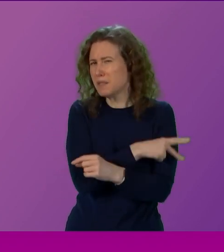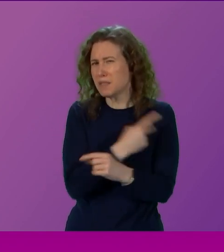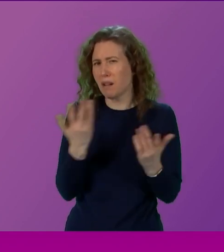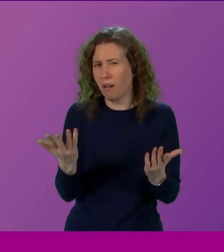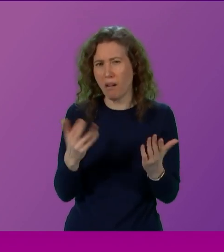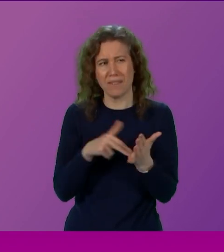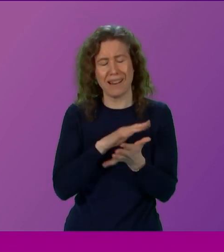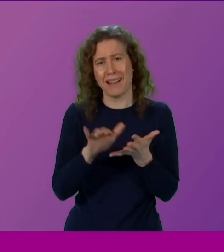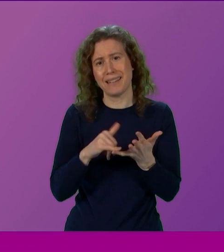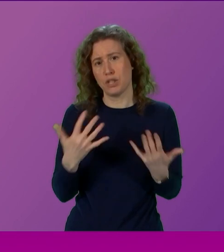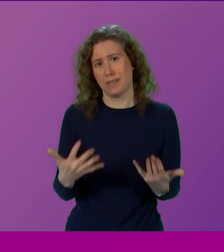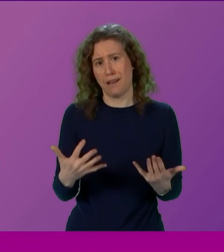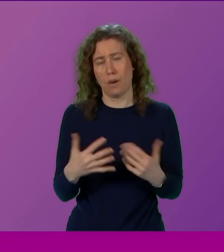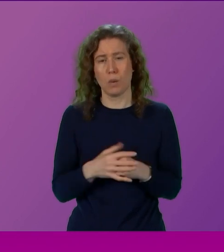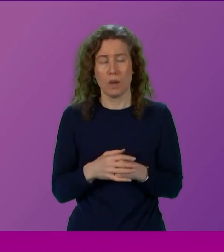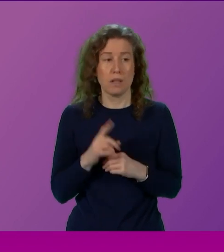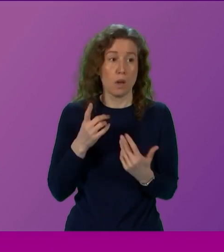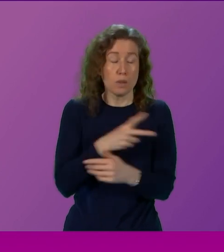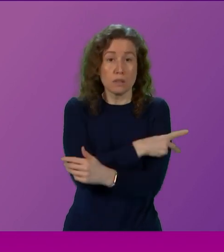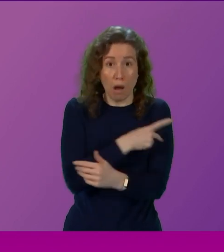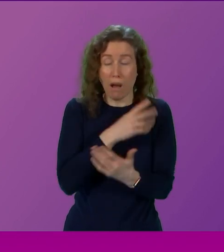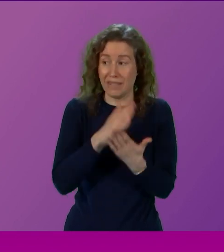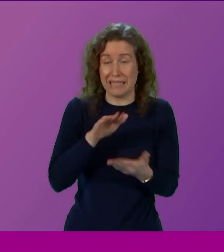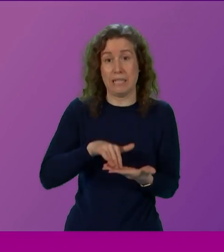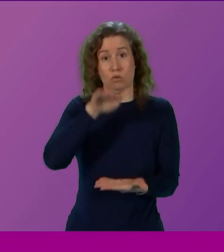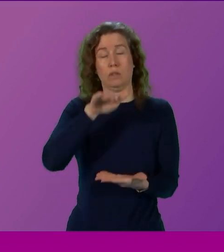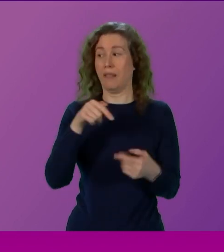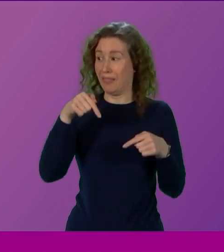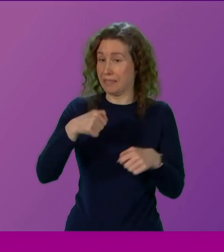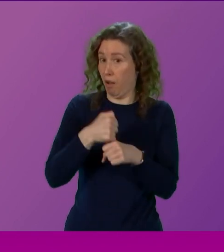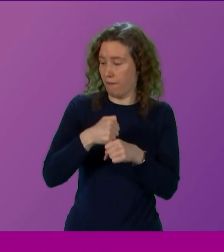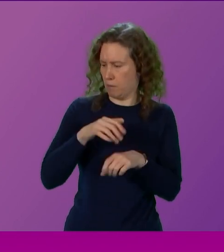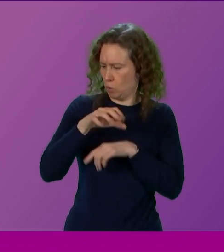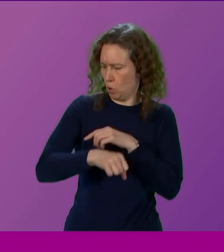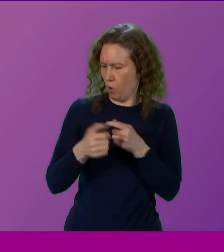our NHS today. Since this Government took office, staffing has gone up by